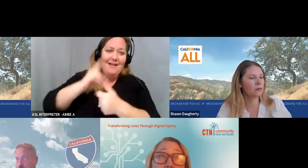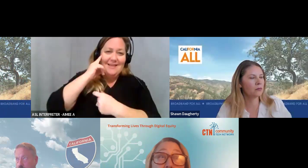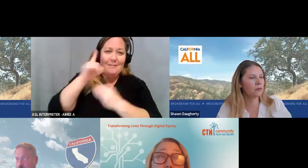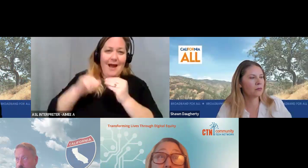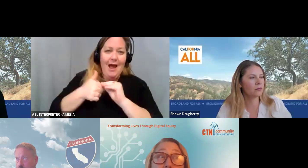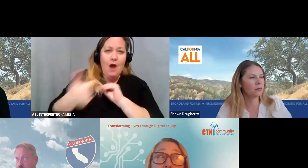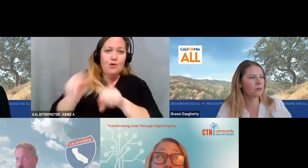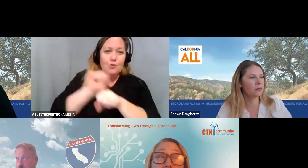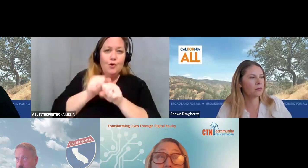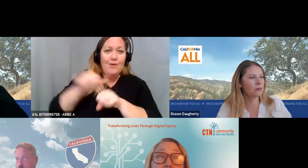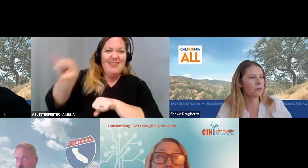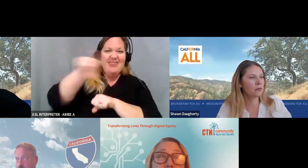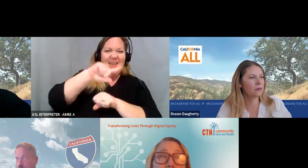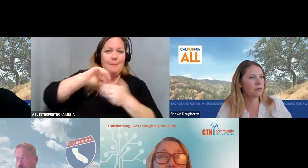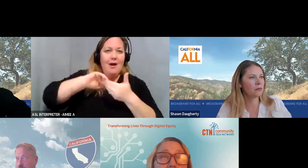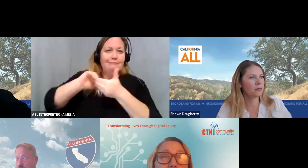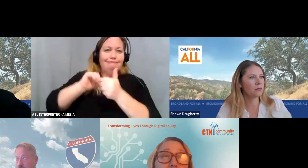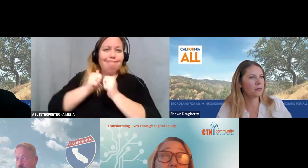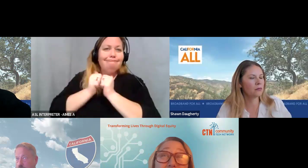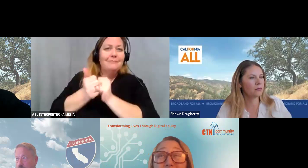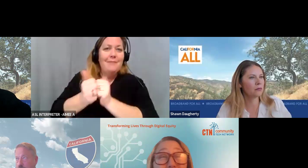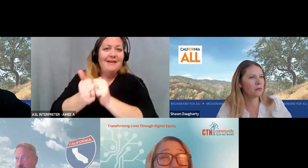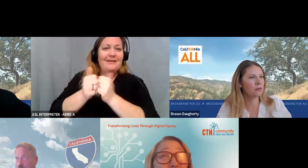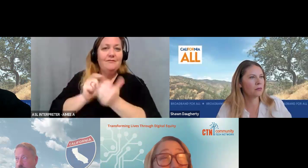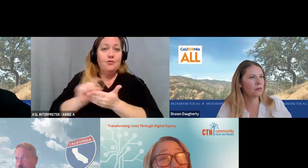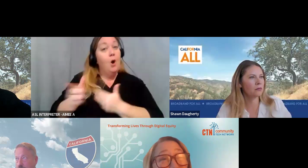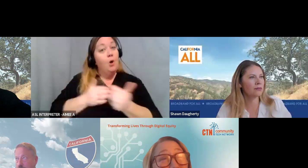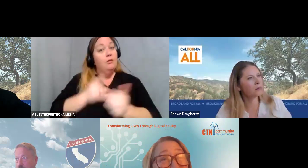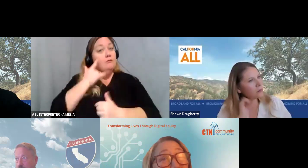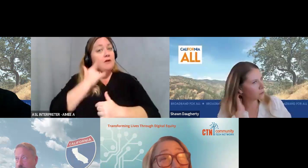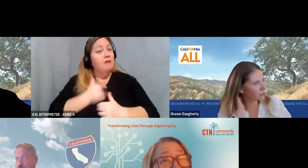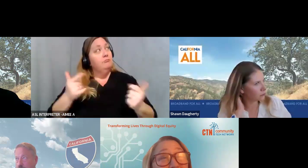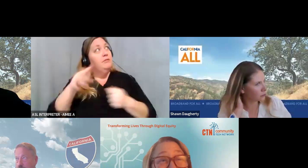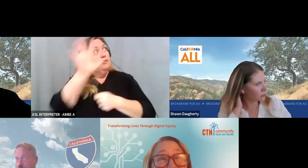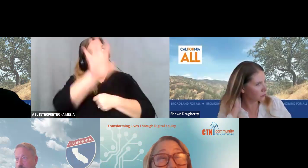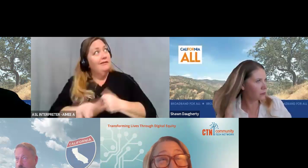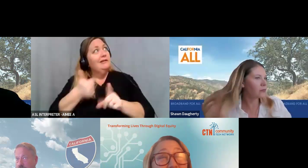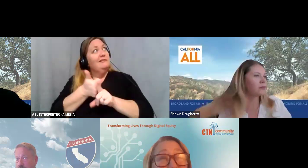work with them on the Competitive Grants. Although California is a pretty big region itself.